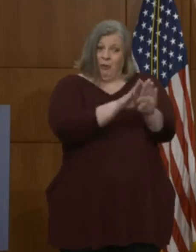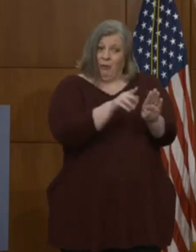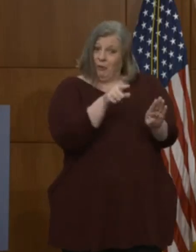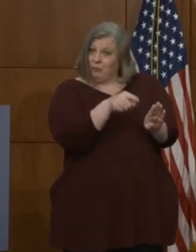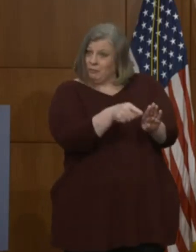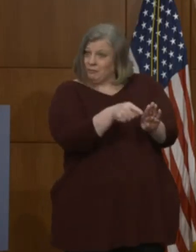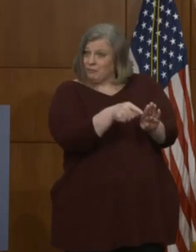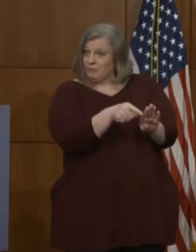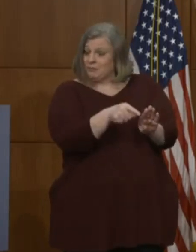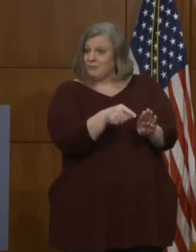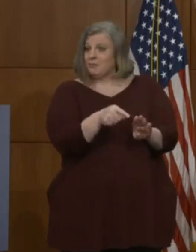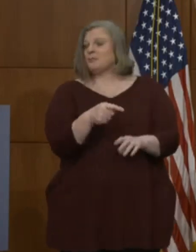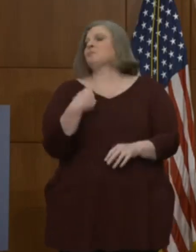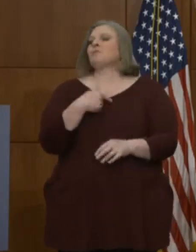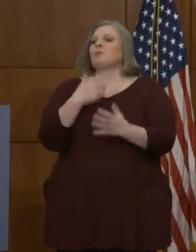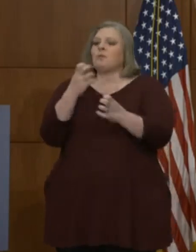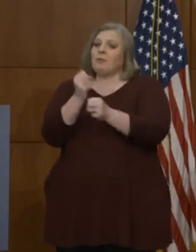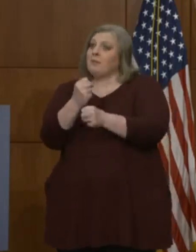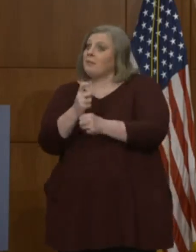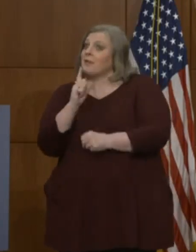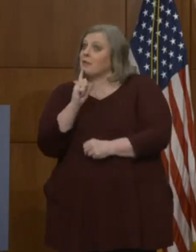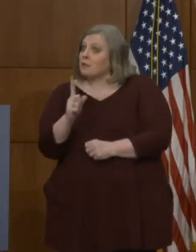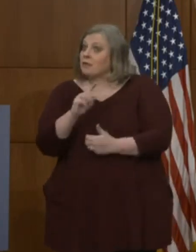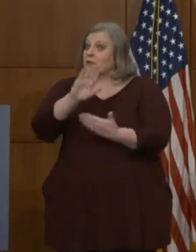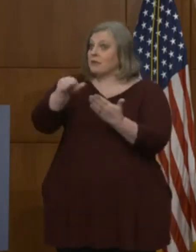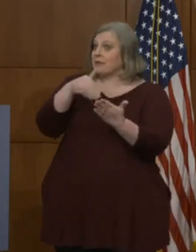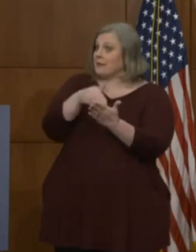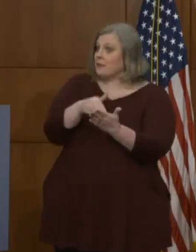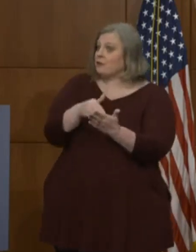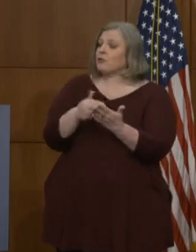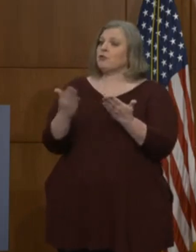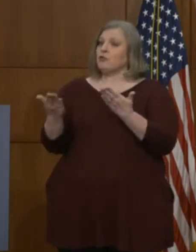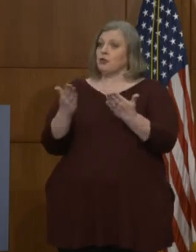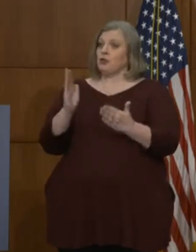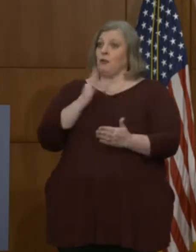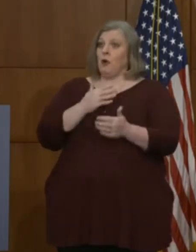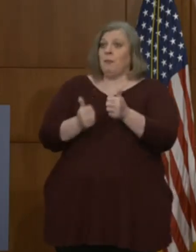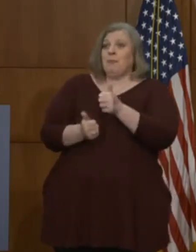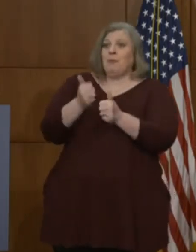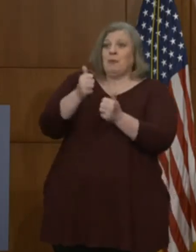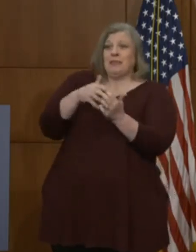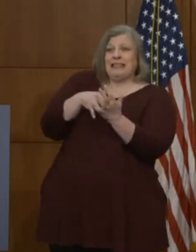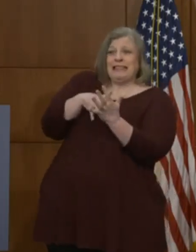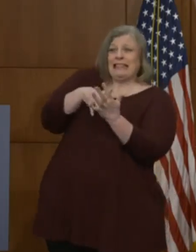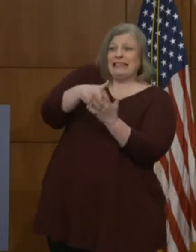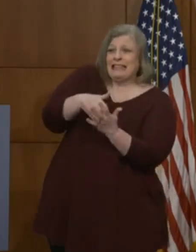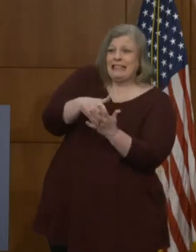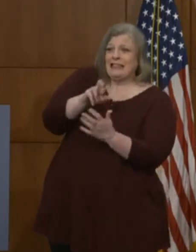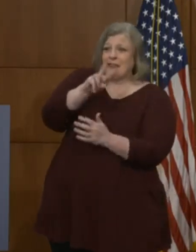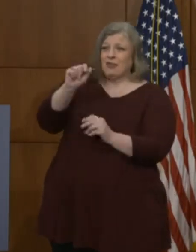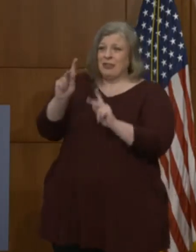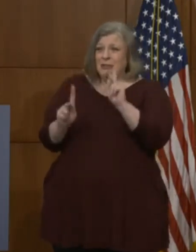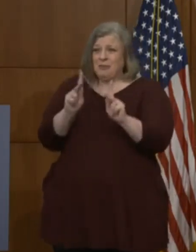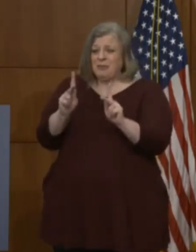TO BE SURE THAT CENTERS THAT DOES SERVE OUR MOST VULNERABLE DOES SERVE OUR MOST VULNERABLE VIRGINIANS ARE READY TO WELCOME VIRGINIANS ARE READY TO WELCOME CHILDREN BACK WHEN IT IS CHILDREN BACK WHEN IT IS POSSIBLE TO DO SO. THESE